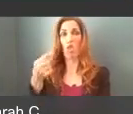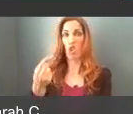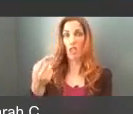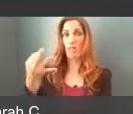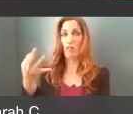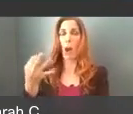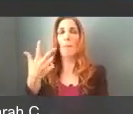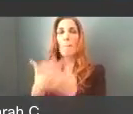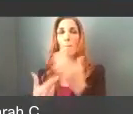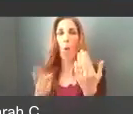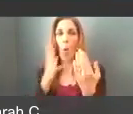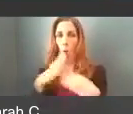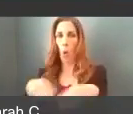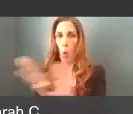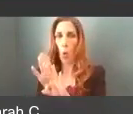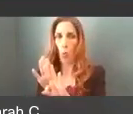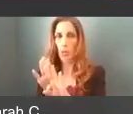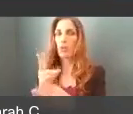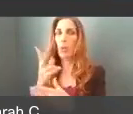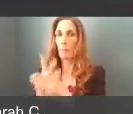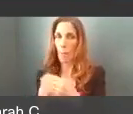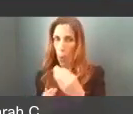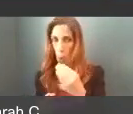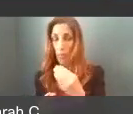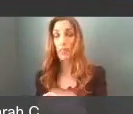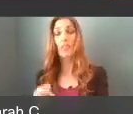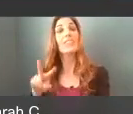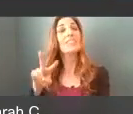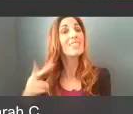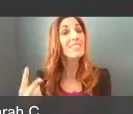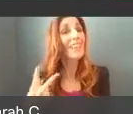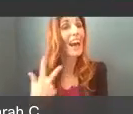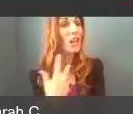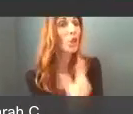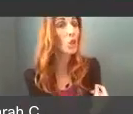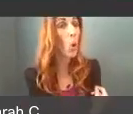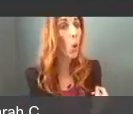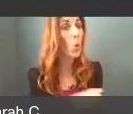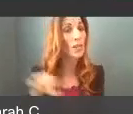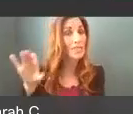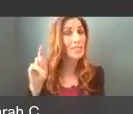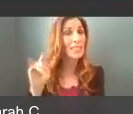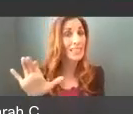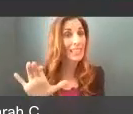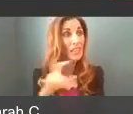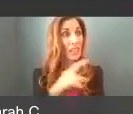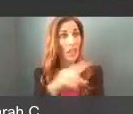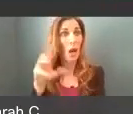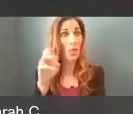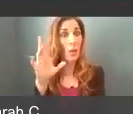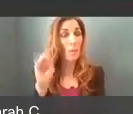are also going to close our second dose clinic at the Montgomery County Community College tomorrow,